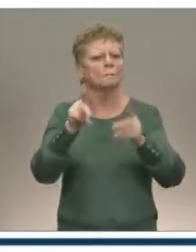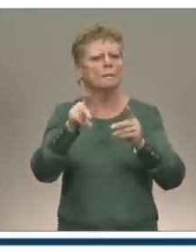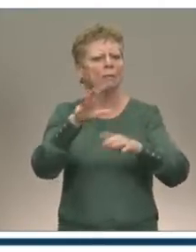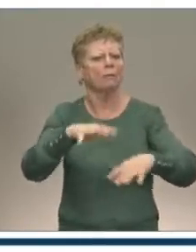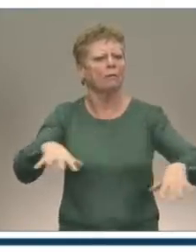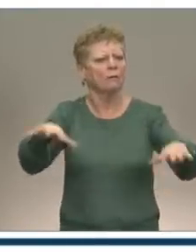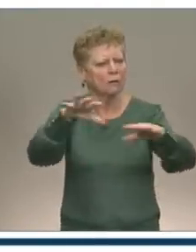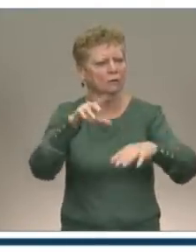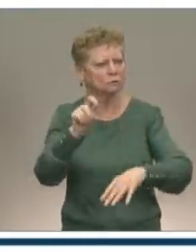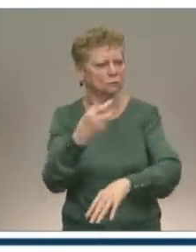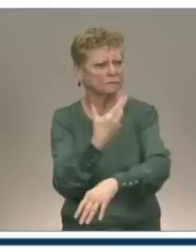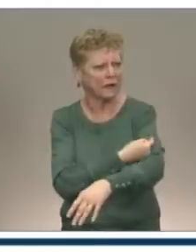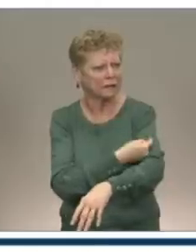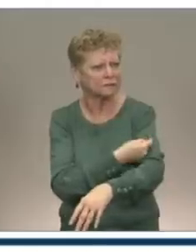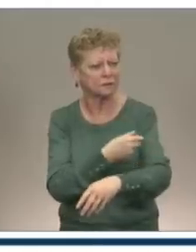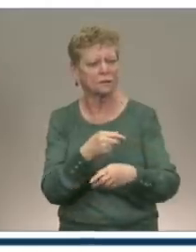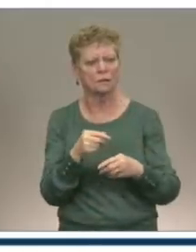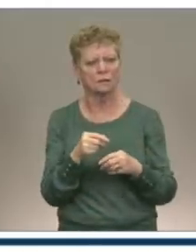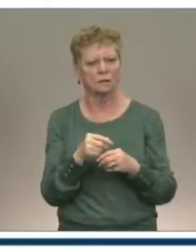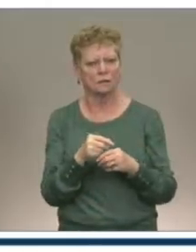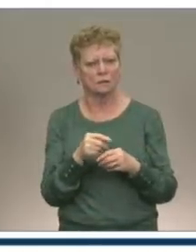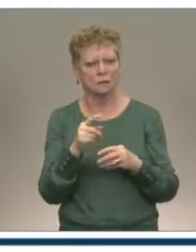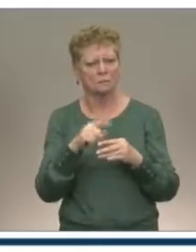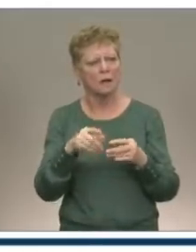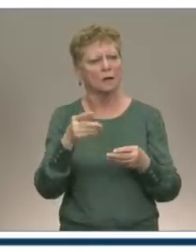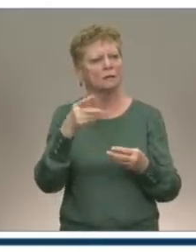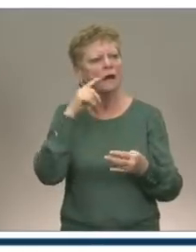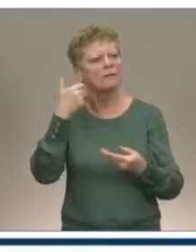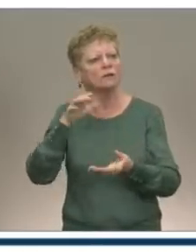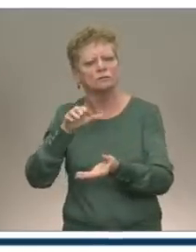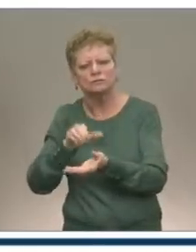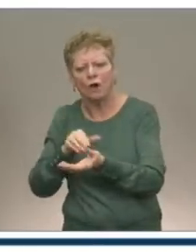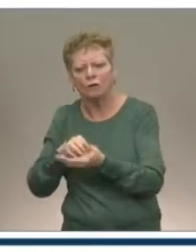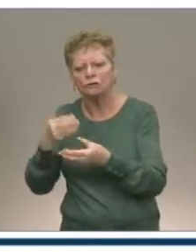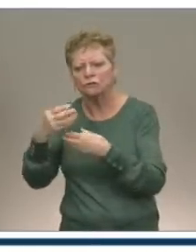however obviously there are private practices there are dentists there are other health service